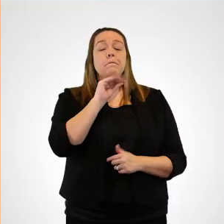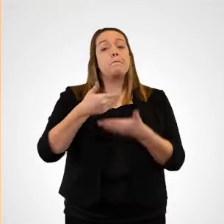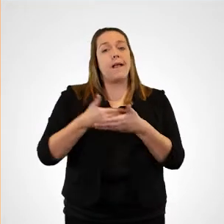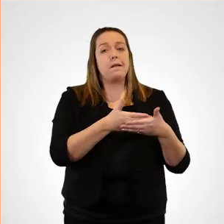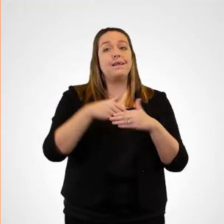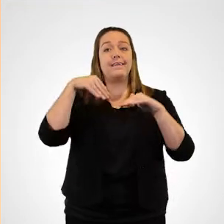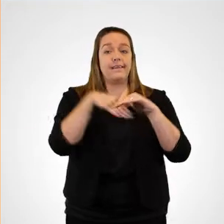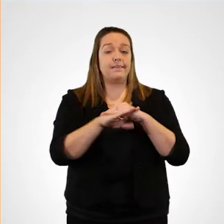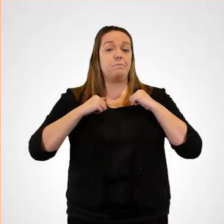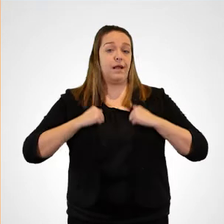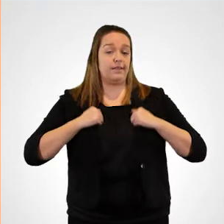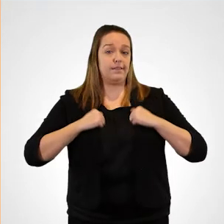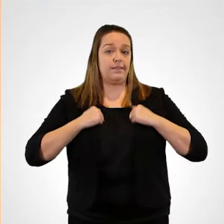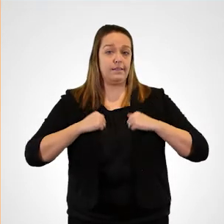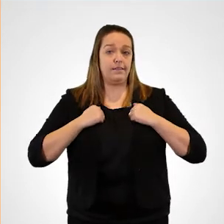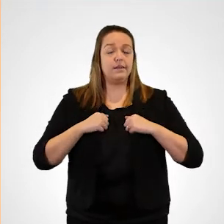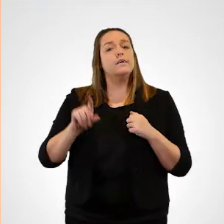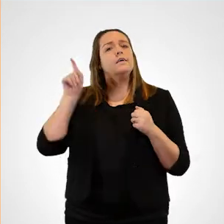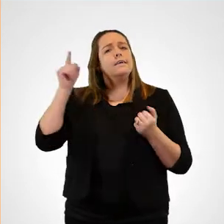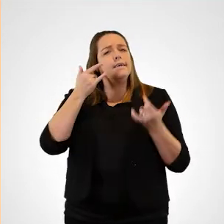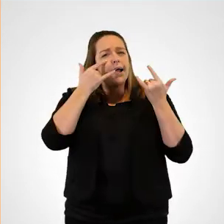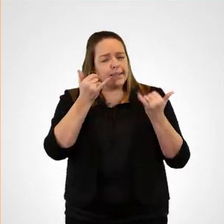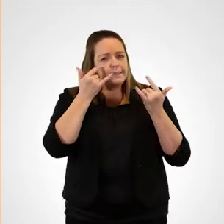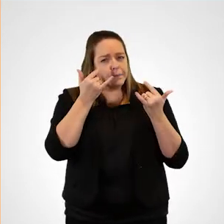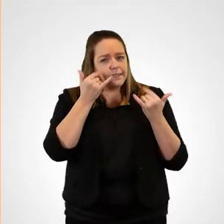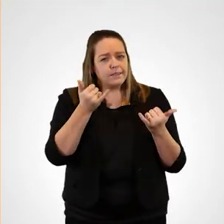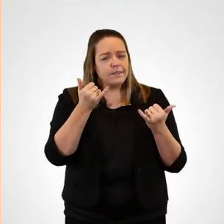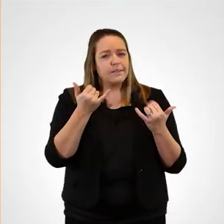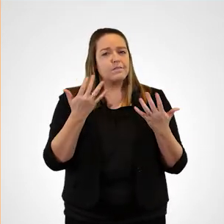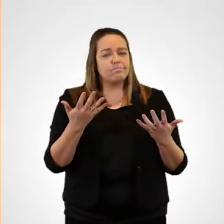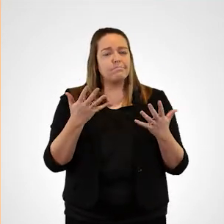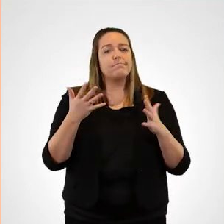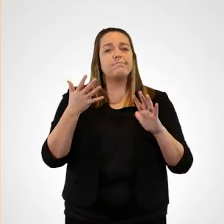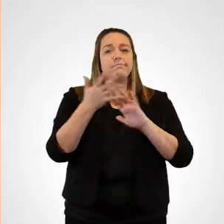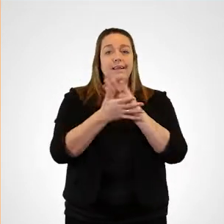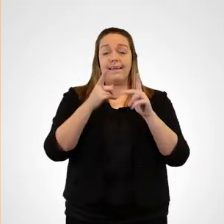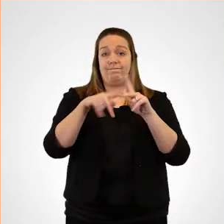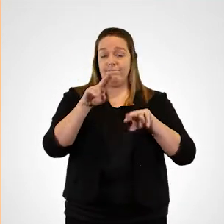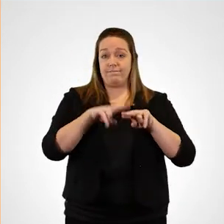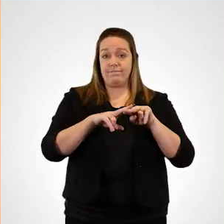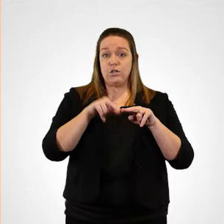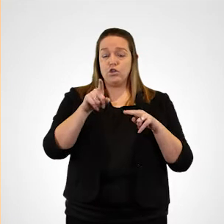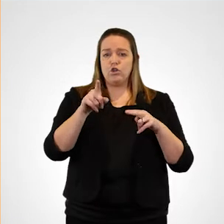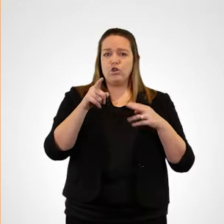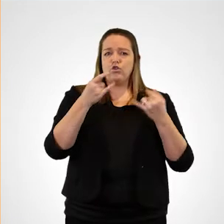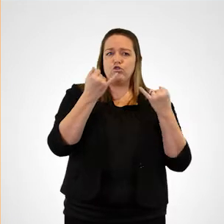You see that this is a properly designed assessment so that the, as it were, incorrect answers are also plausible,